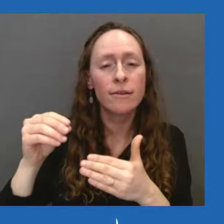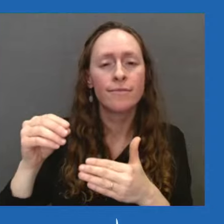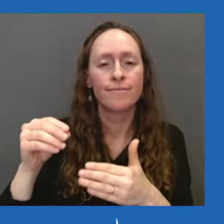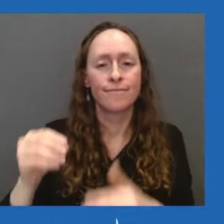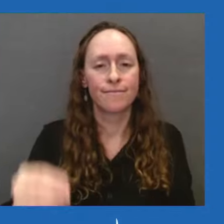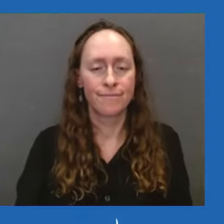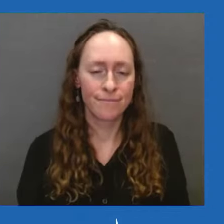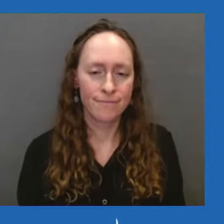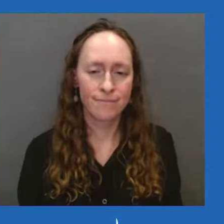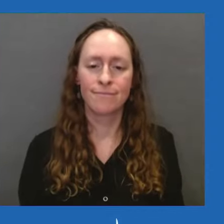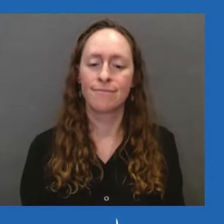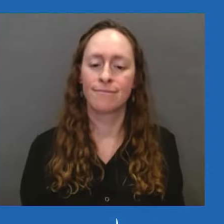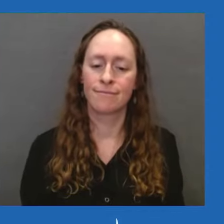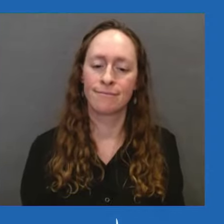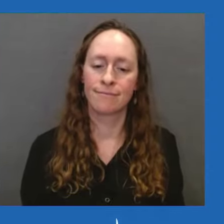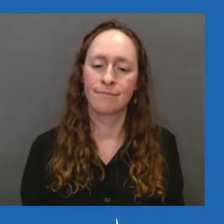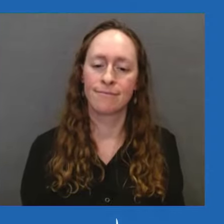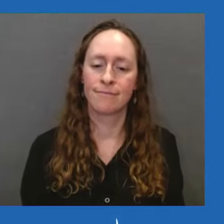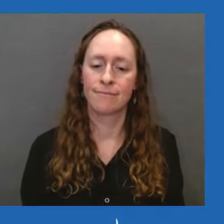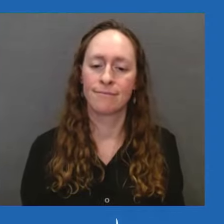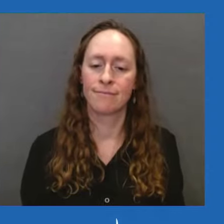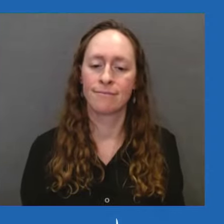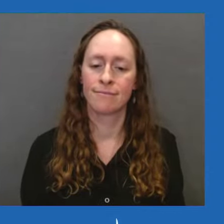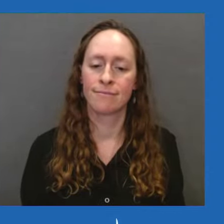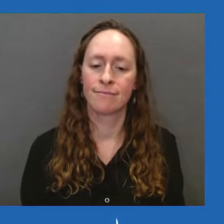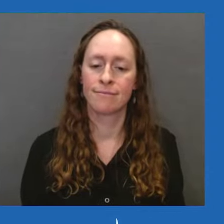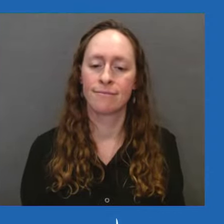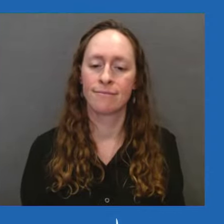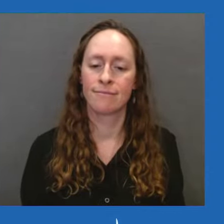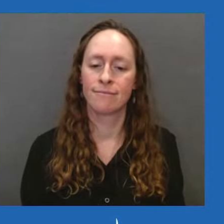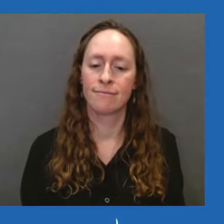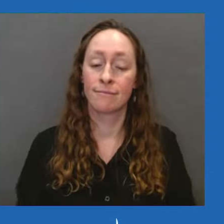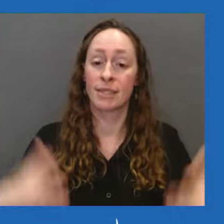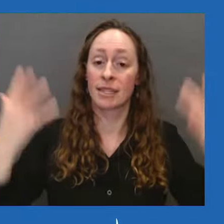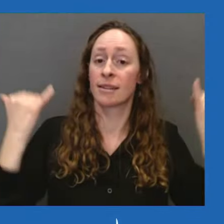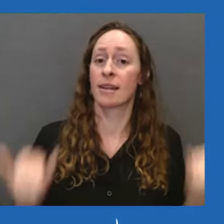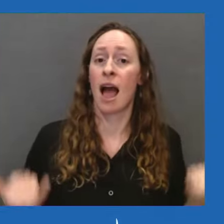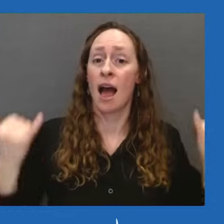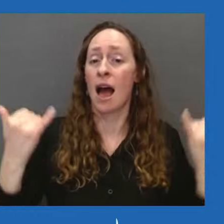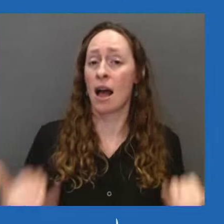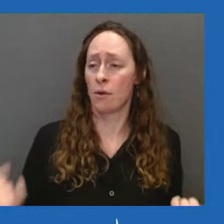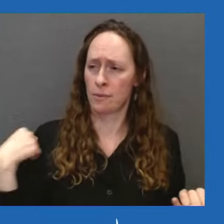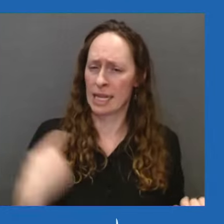begin to start paying their fair share. I'm not talking about 80 percent, 70 percent, nine- we're talking about --